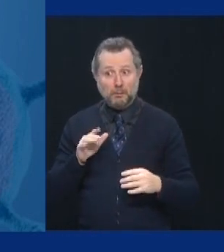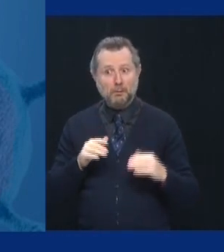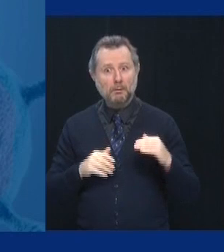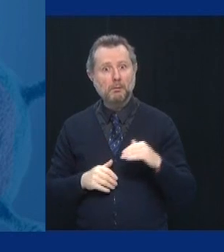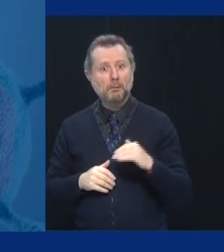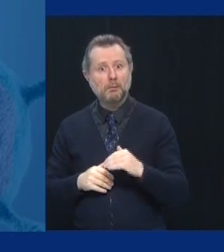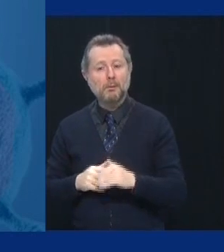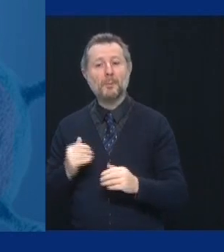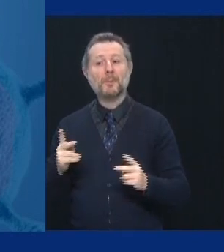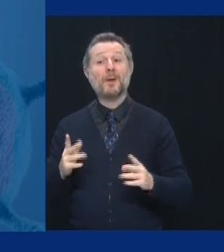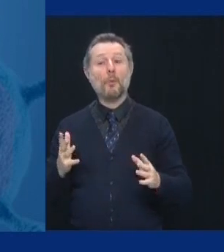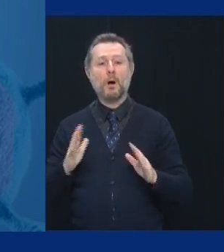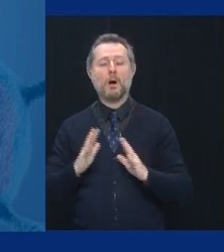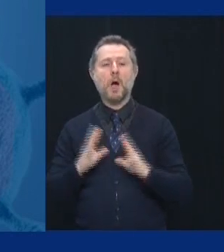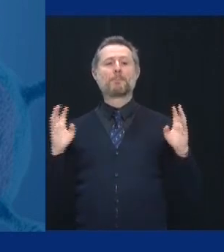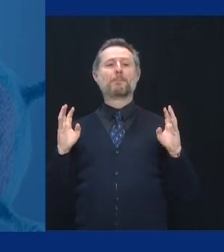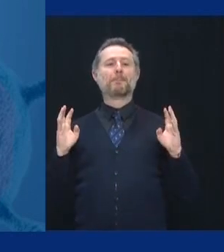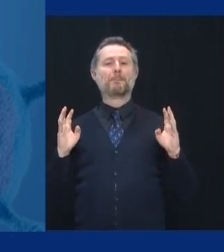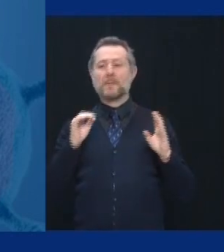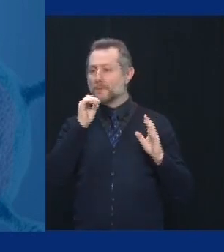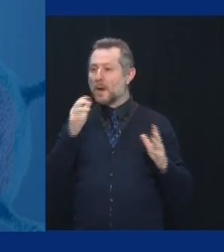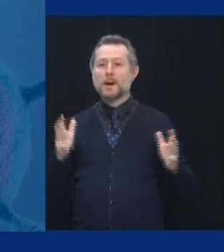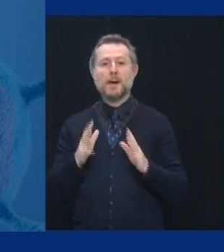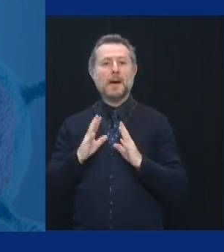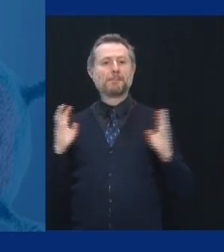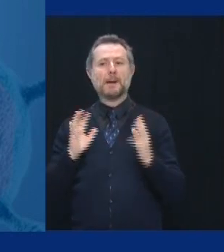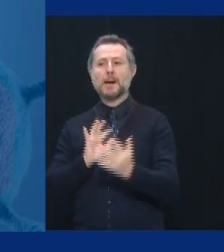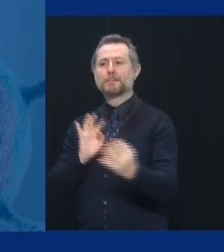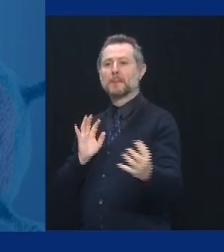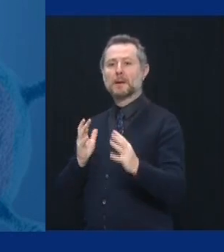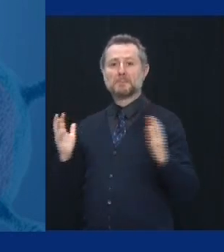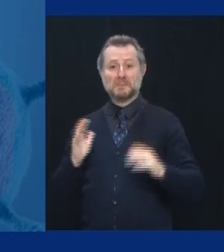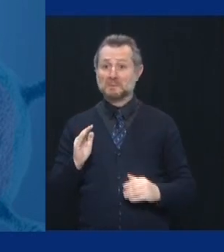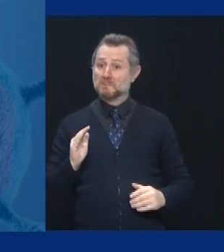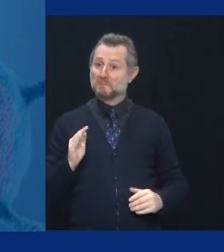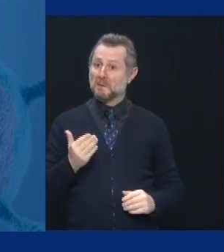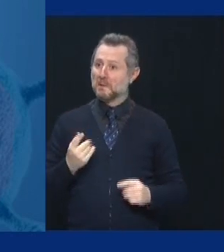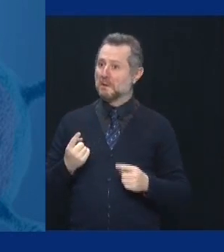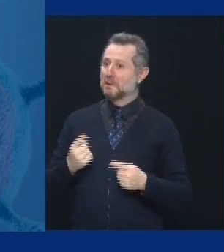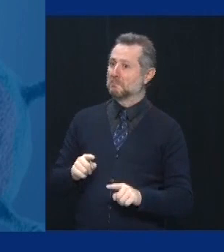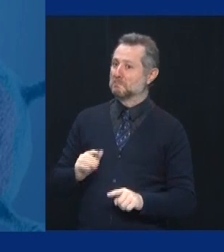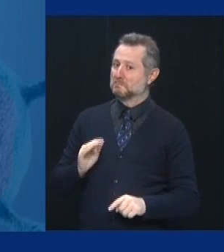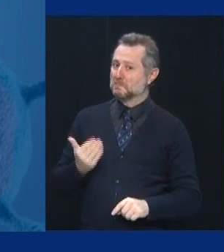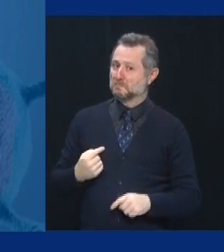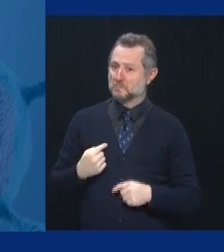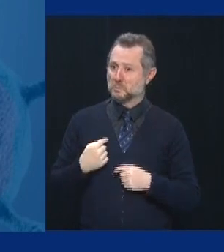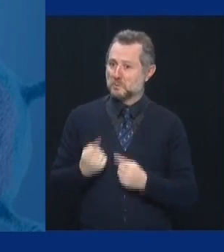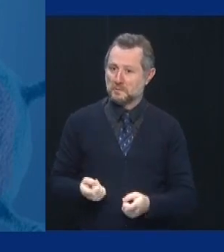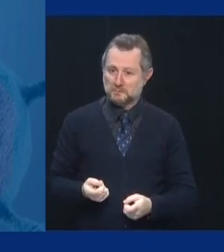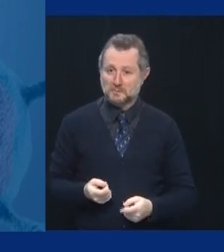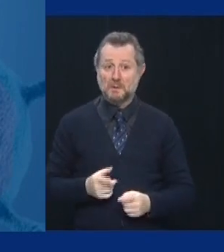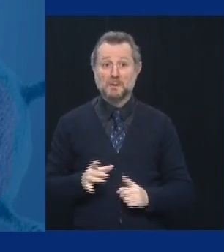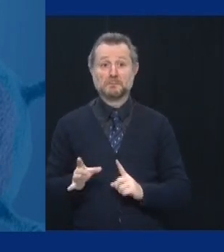UP. BUT WE EXPECTED MID-JANUARY, LATE JANUARY, EXPECT TO SEE THAT